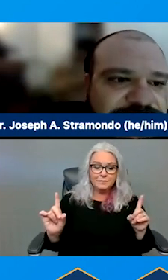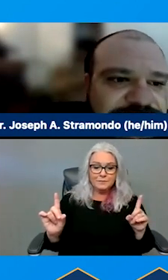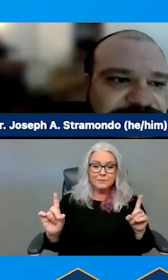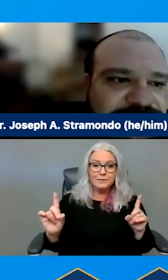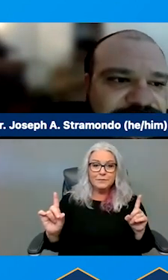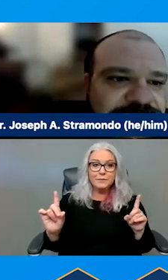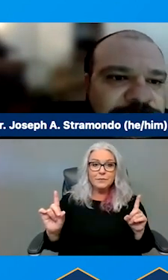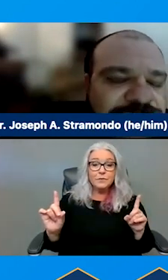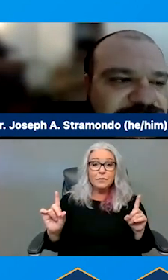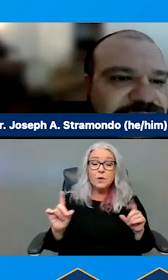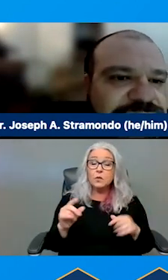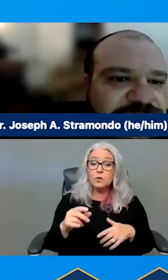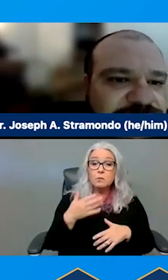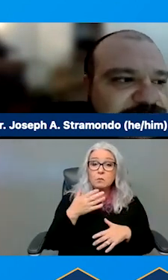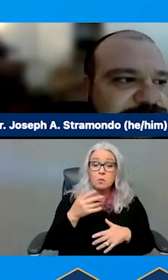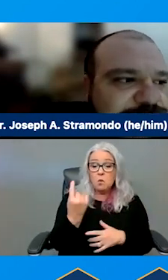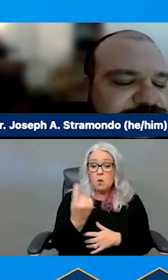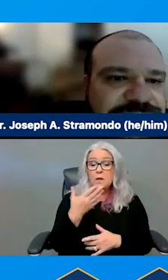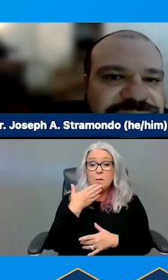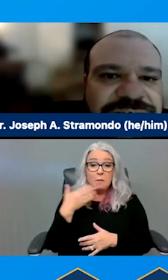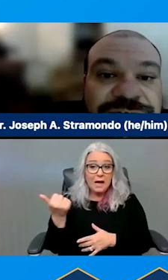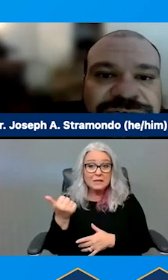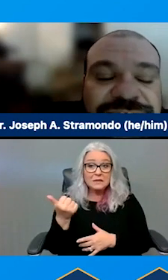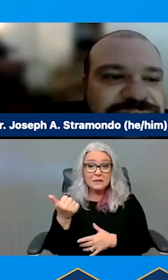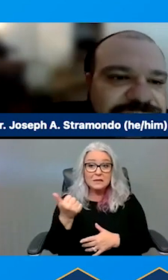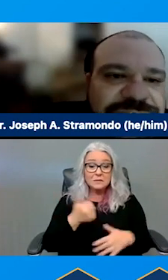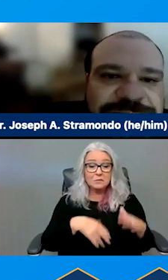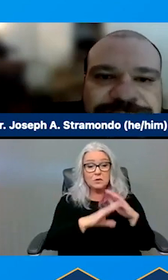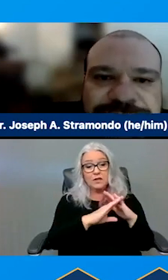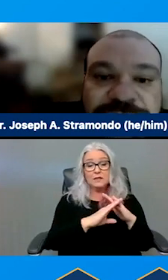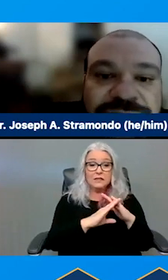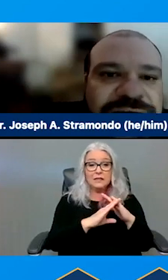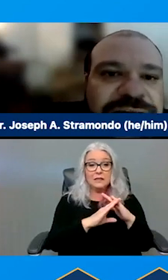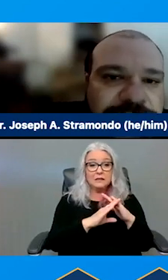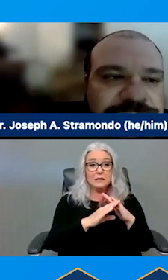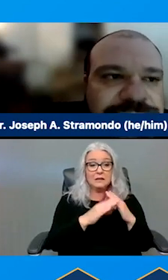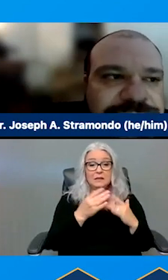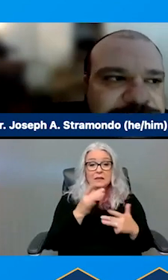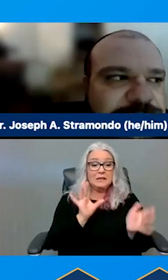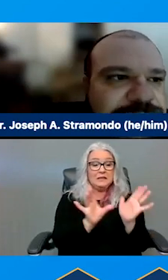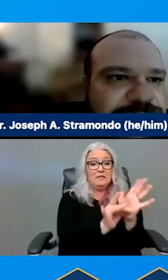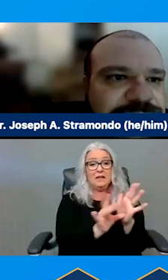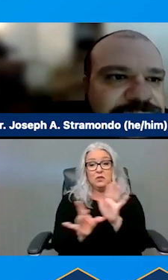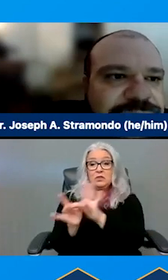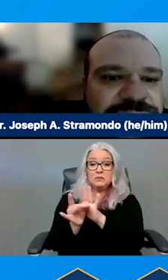effective measures for preventing infection is social distancing. We know that now.